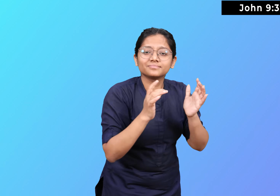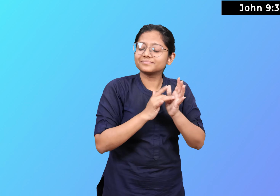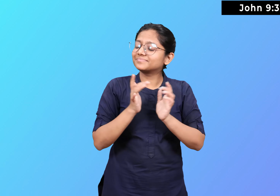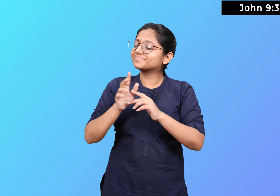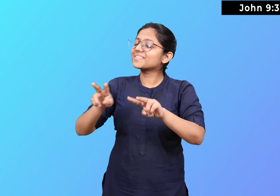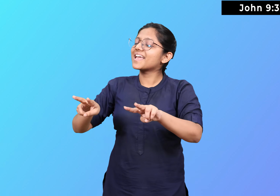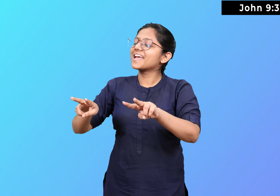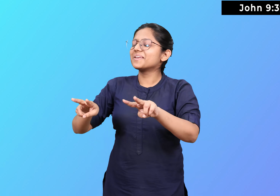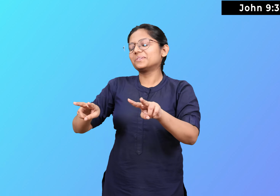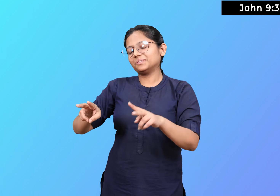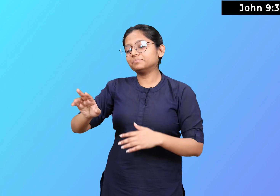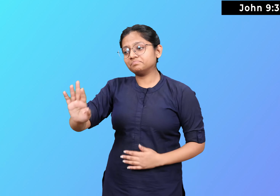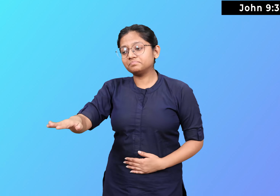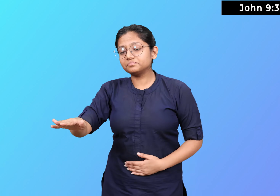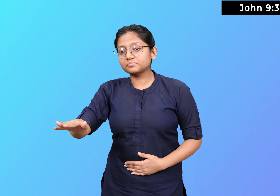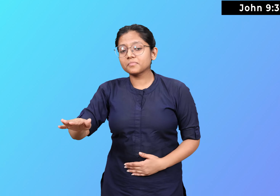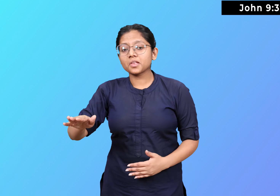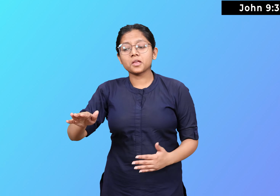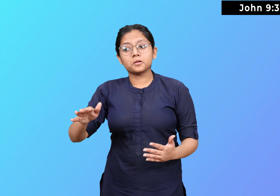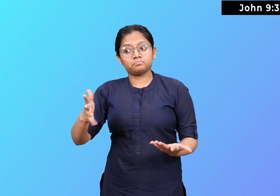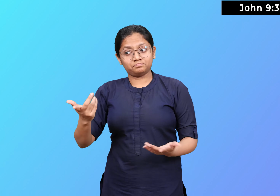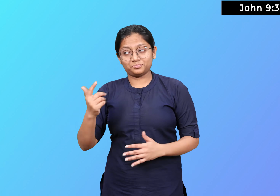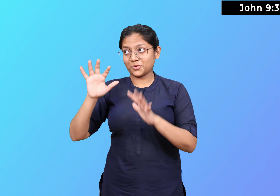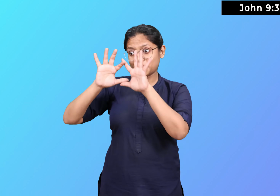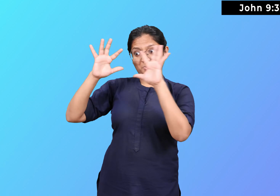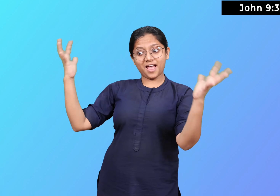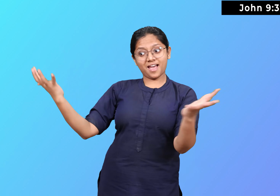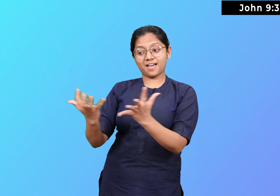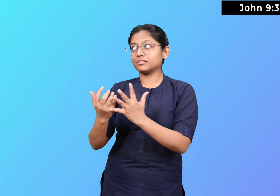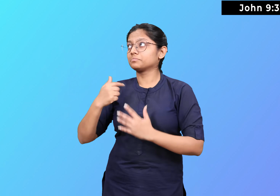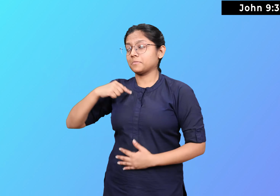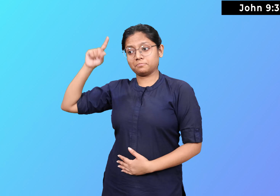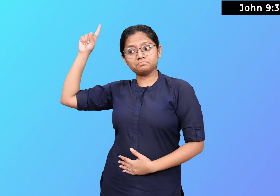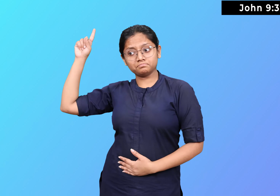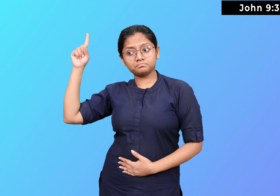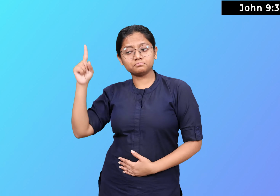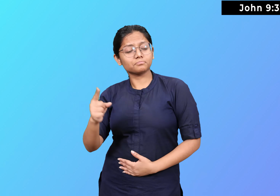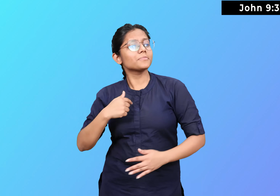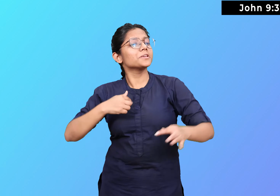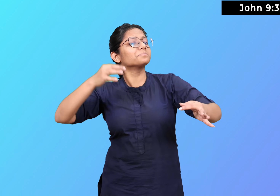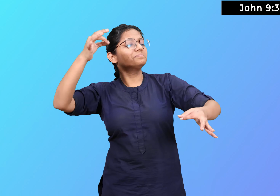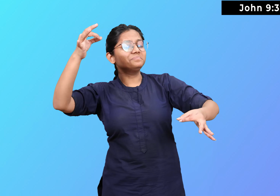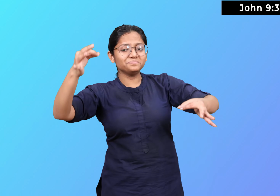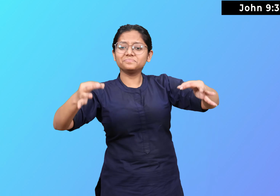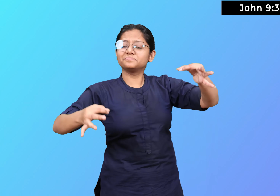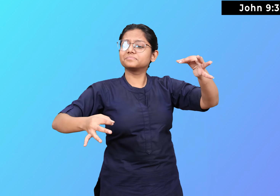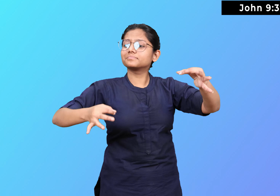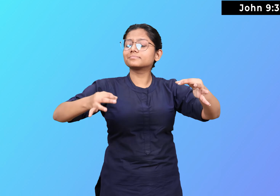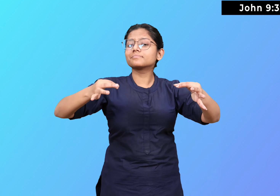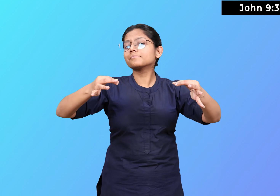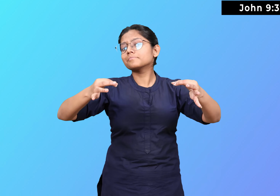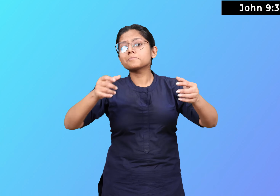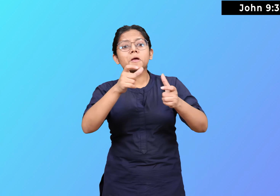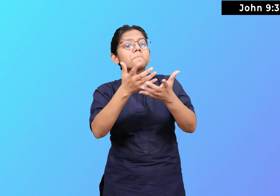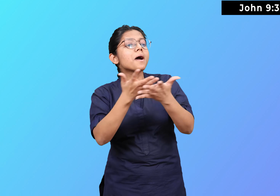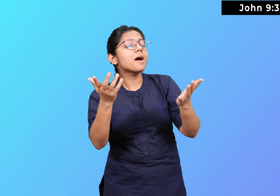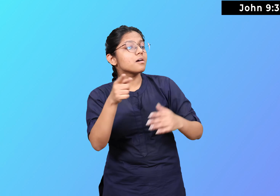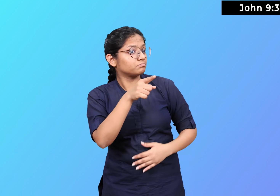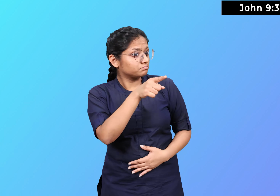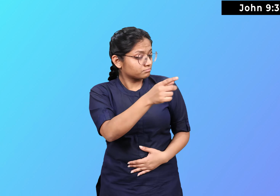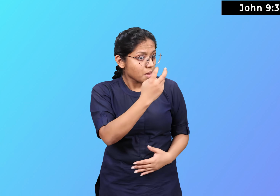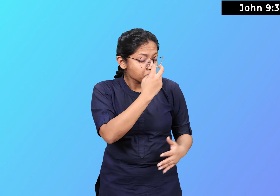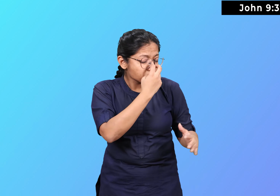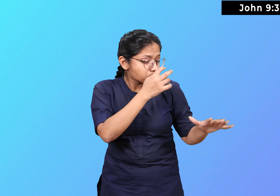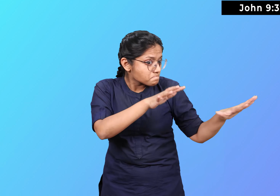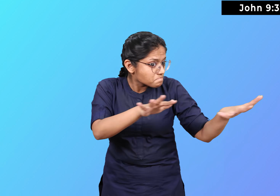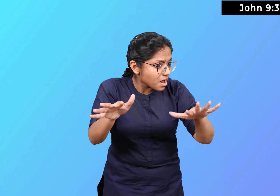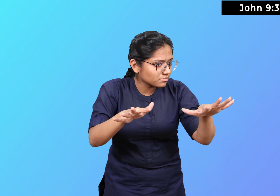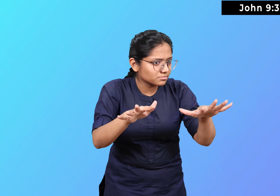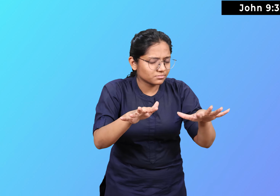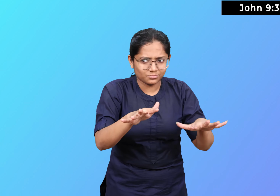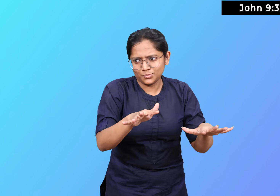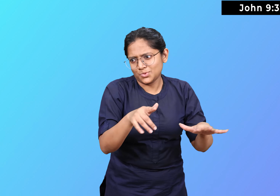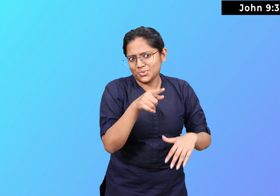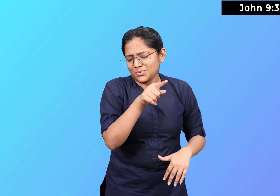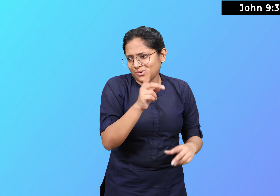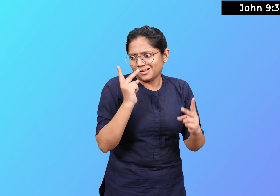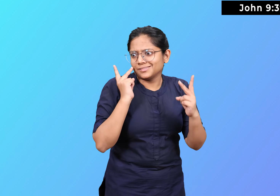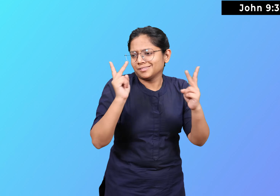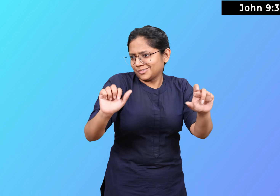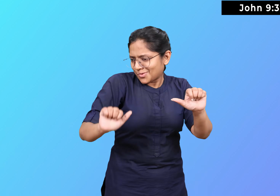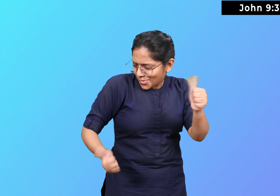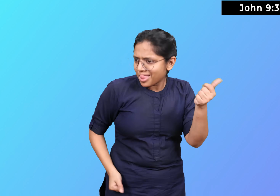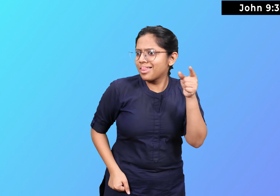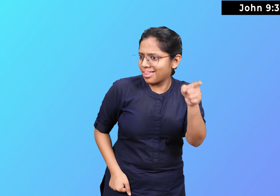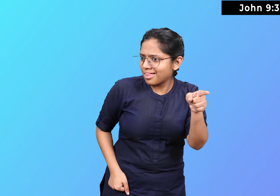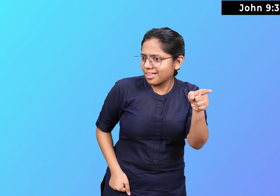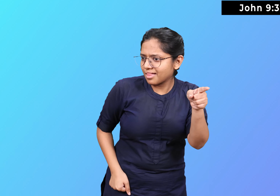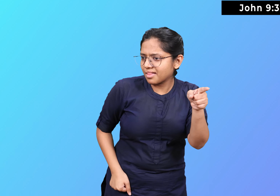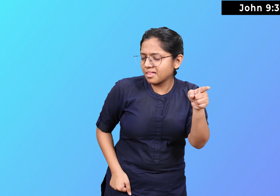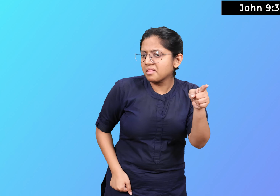Jesus said, “I came into this world so that the world could be judged. I came so that people who are blind could see.